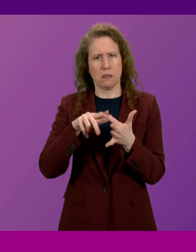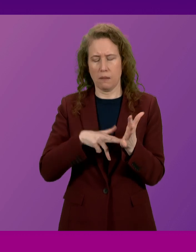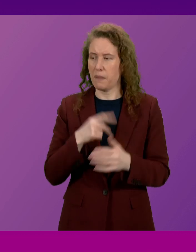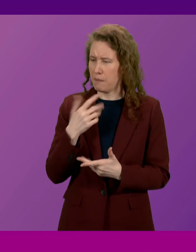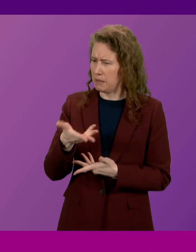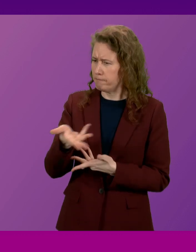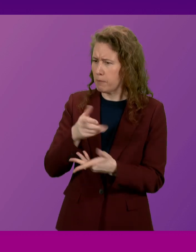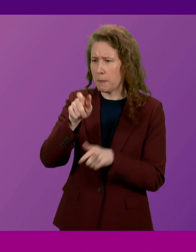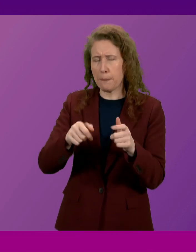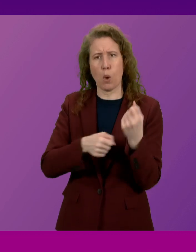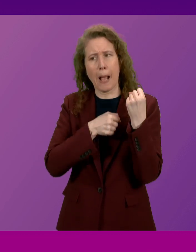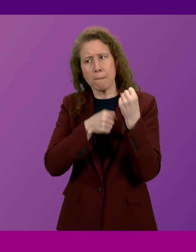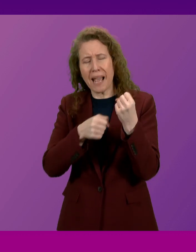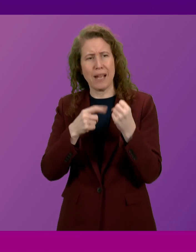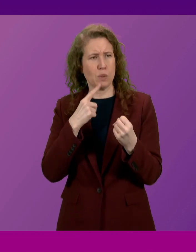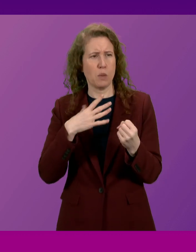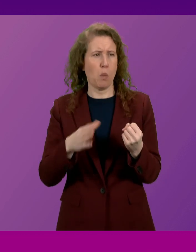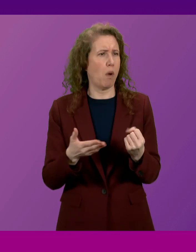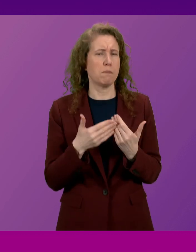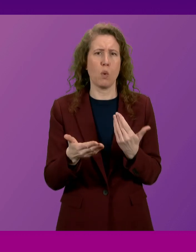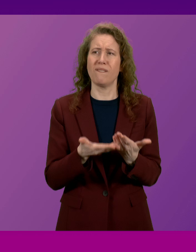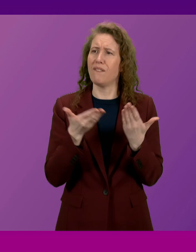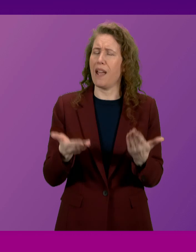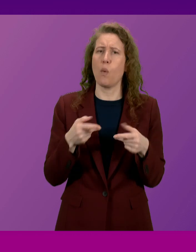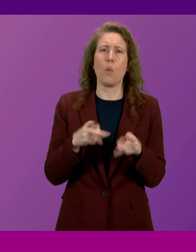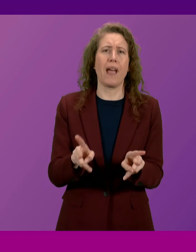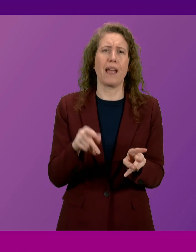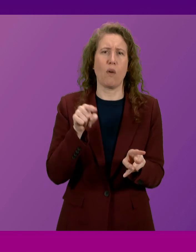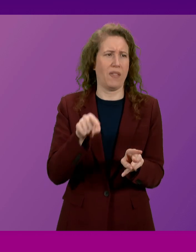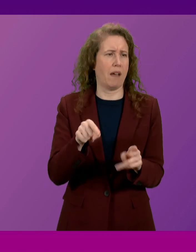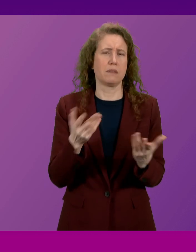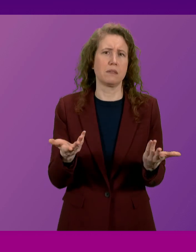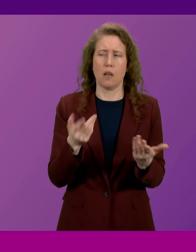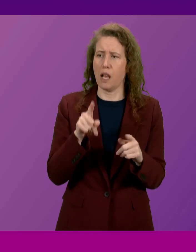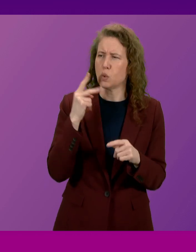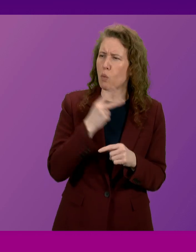to transmit energy to hear their views on the £250 amount. One constituent, June, told me: